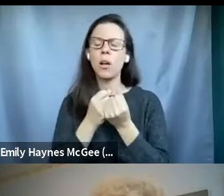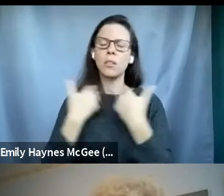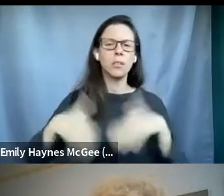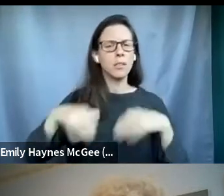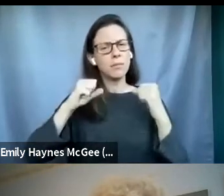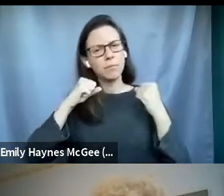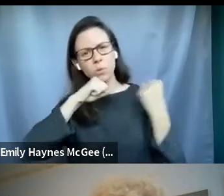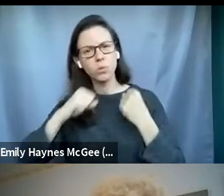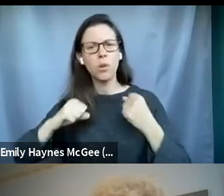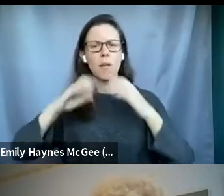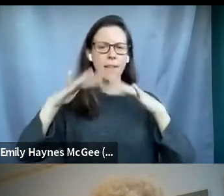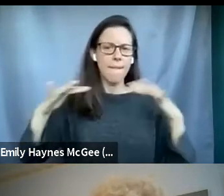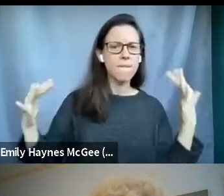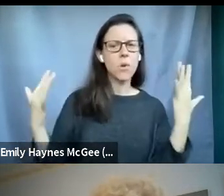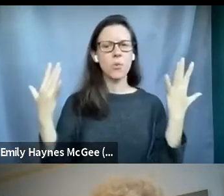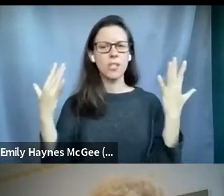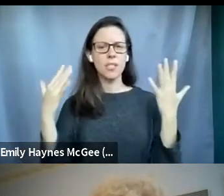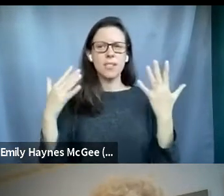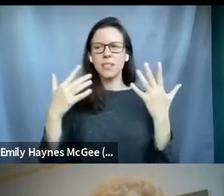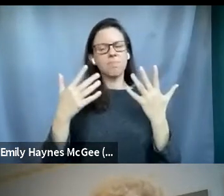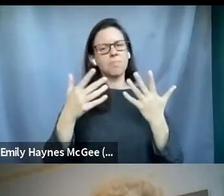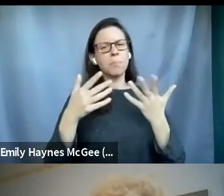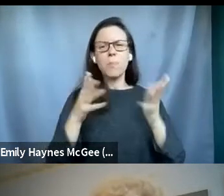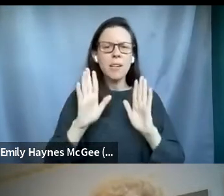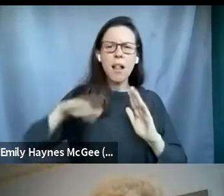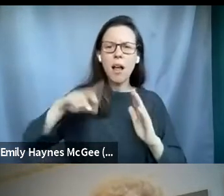they partner with us around the country to do that.